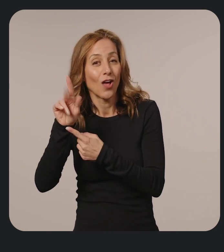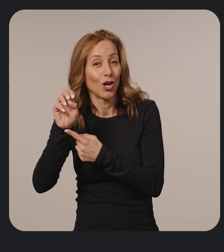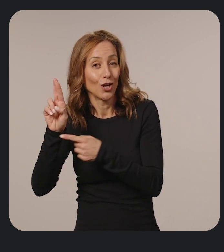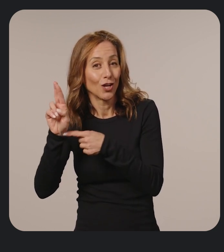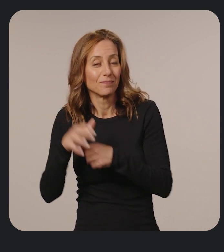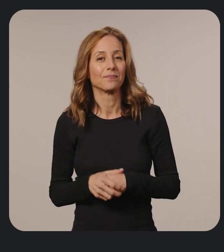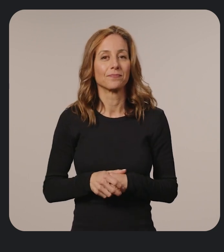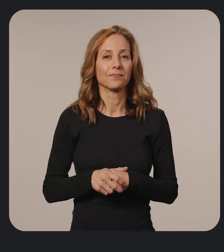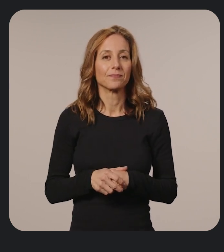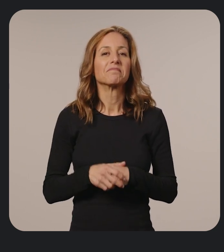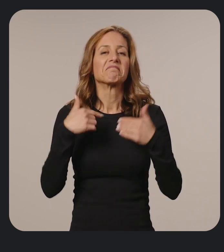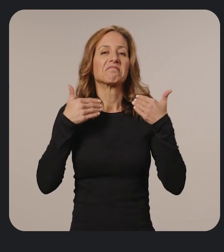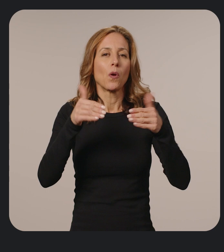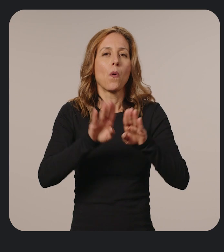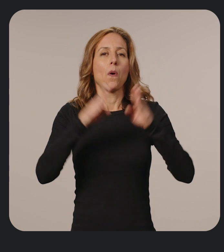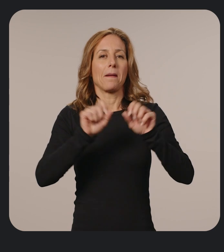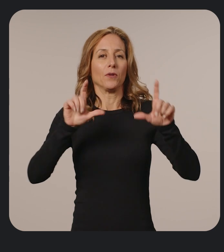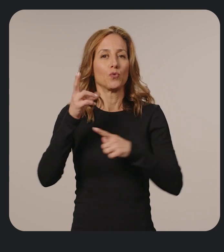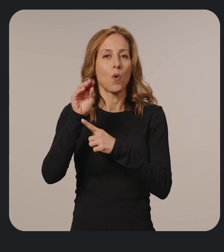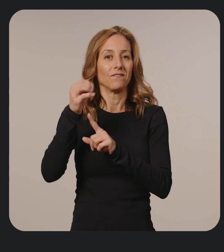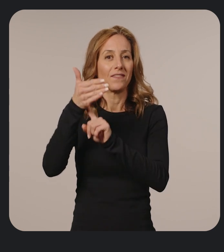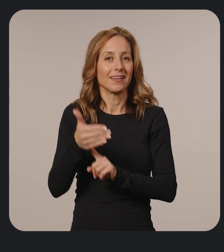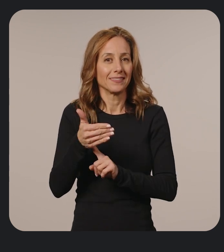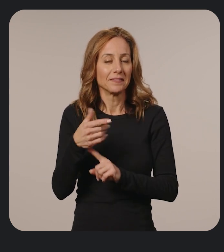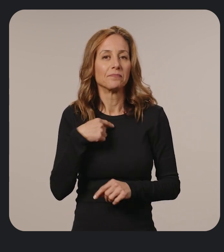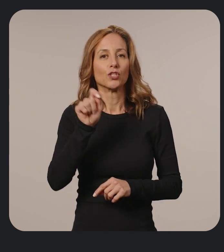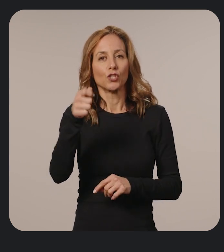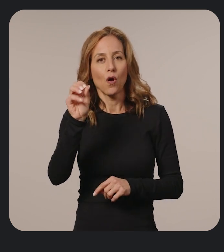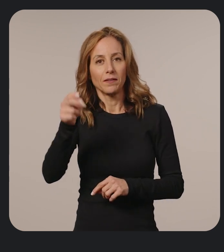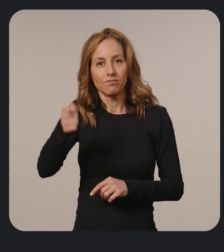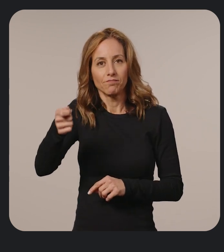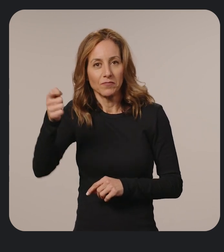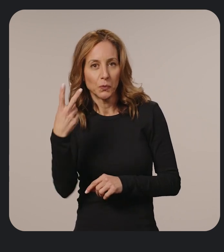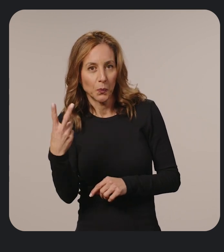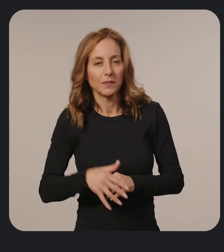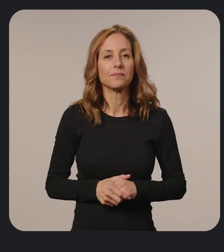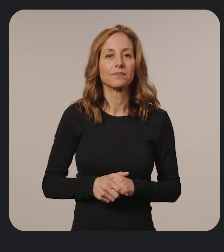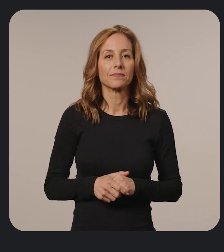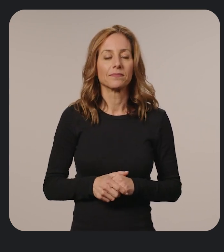as well as the Flutter tool. So let me open up my Chrome flags here, and I'm going to turn on two of them.